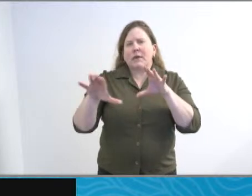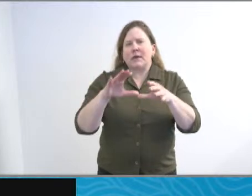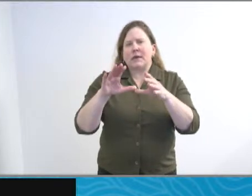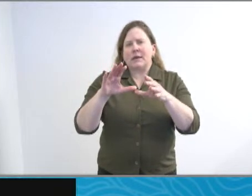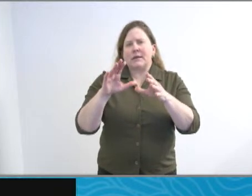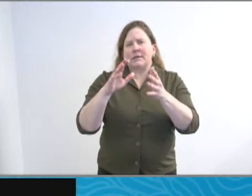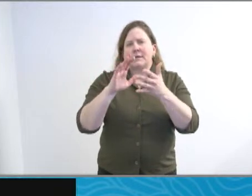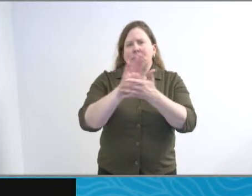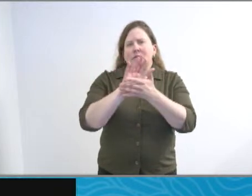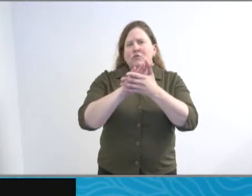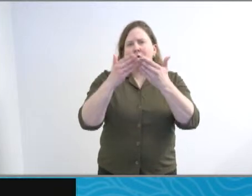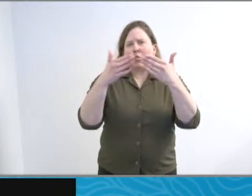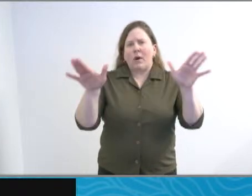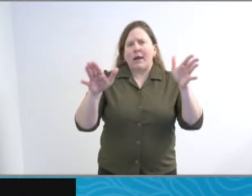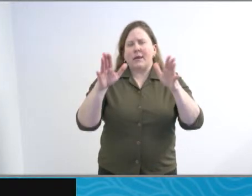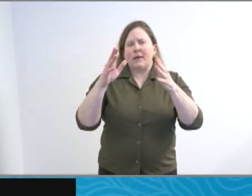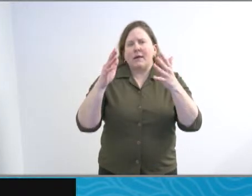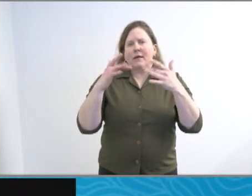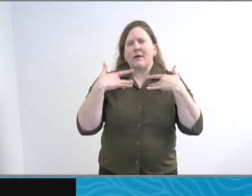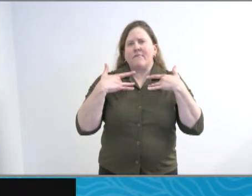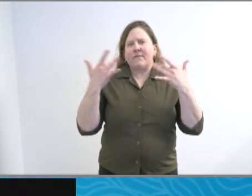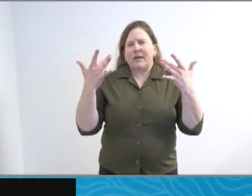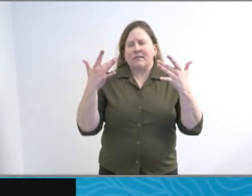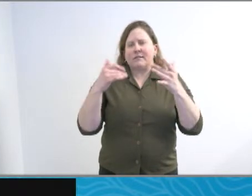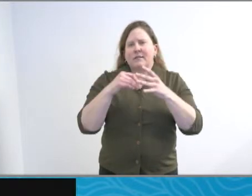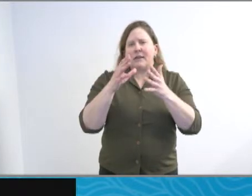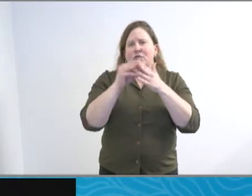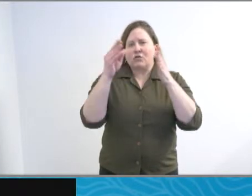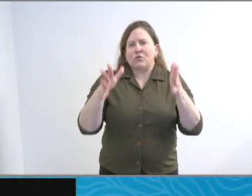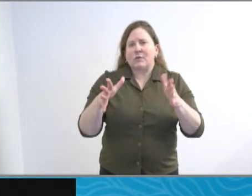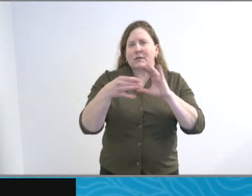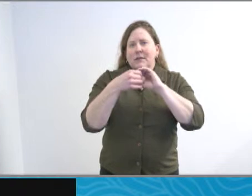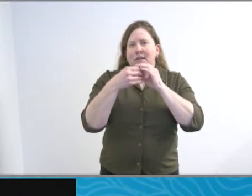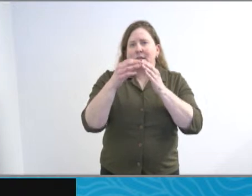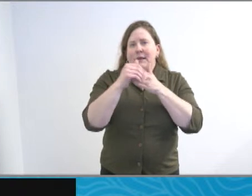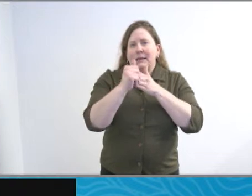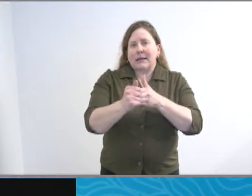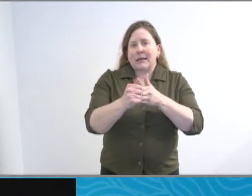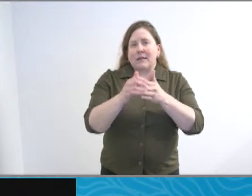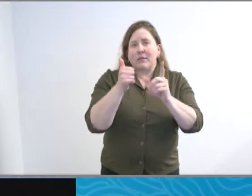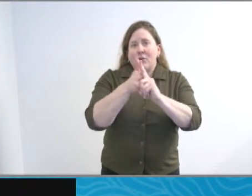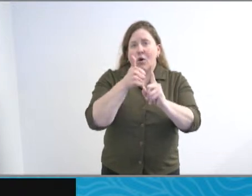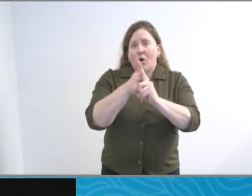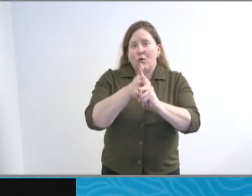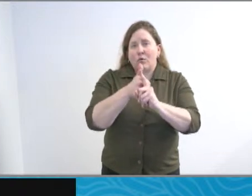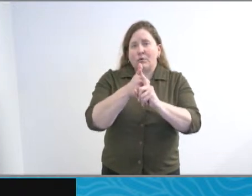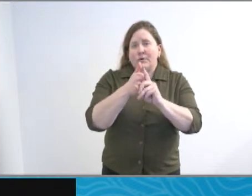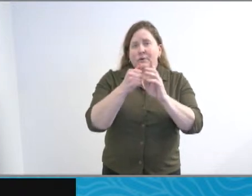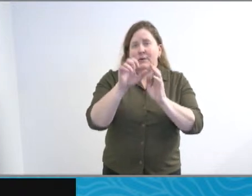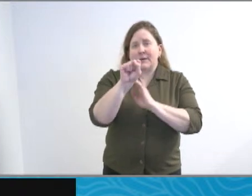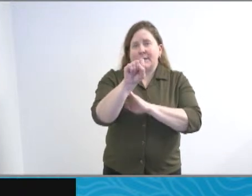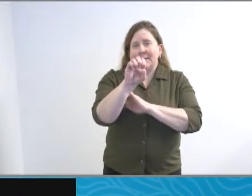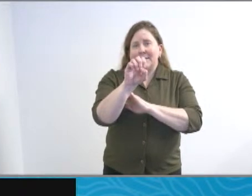We were very excited to see that students were able to lead their own sessions and gathering some of this information.